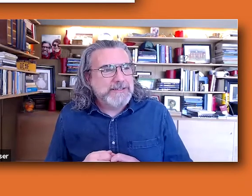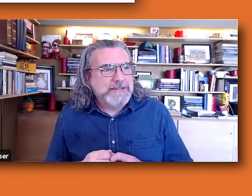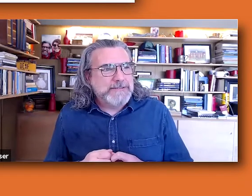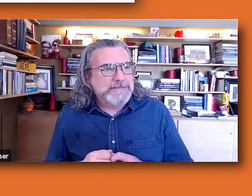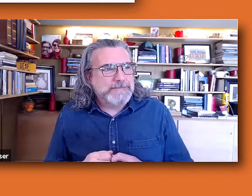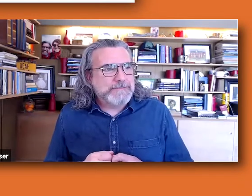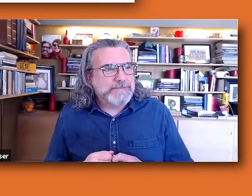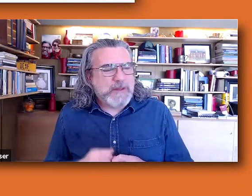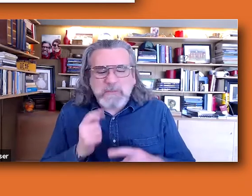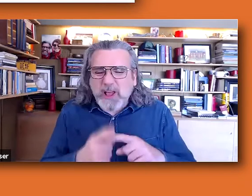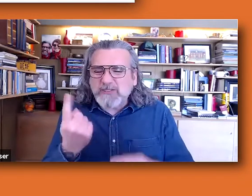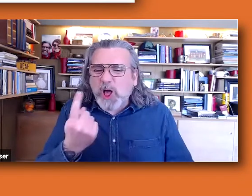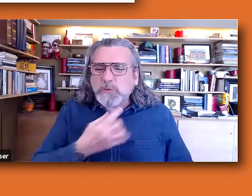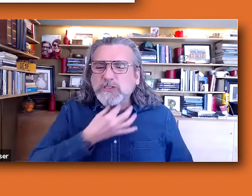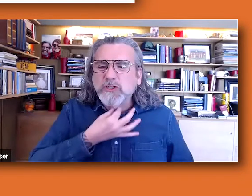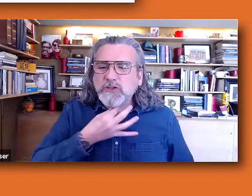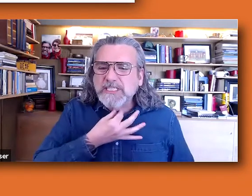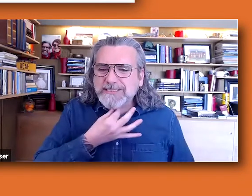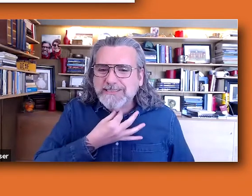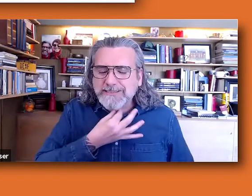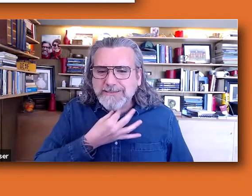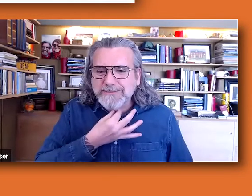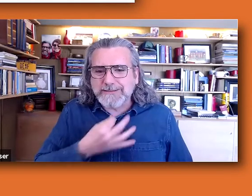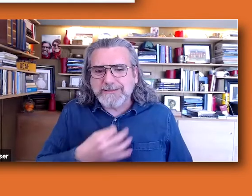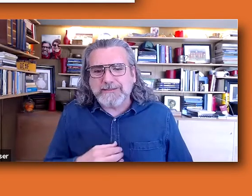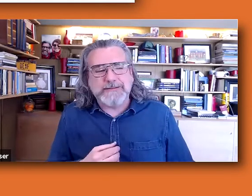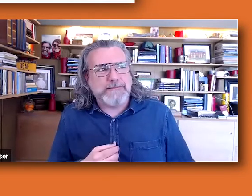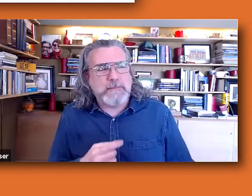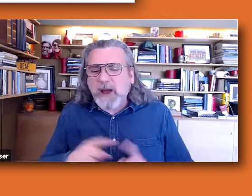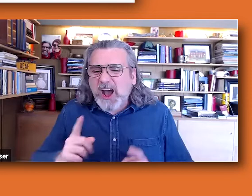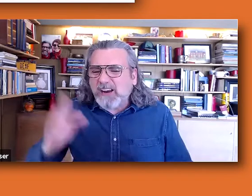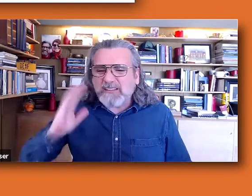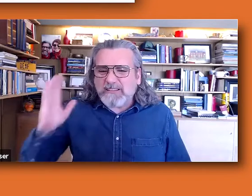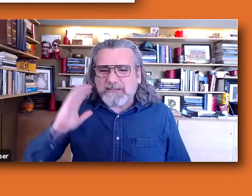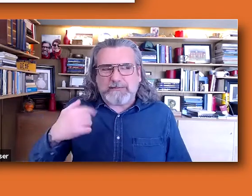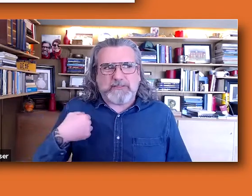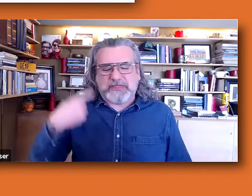analyzing what people are doing, and I've always been very curious.